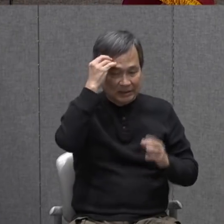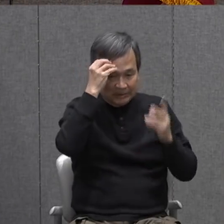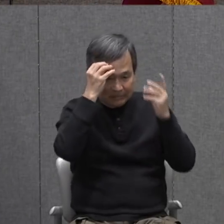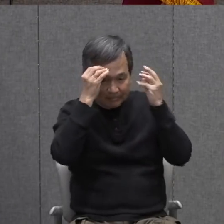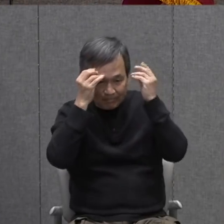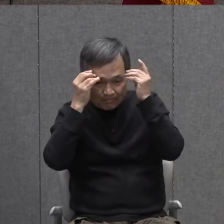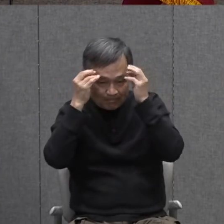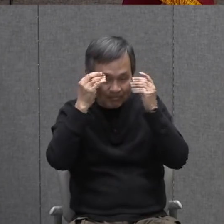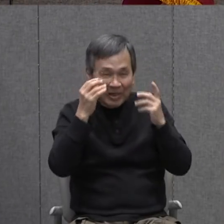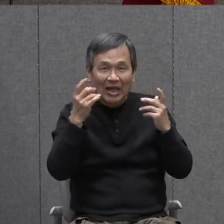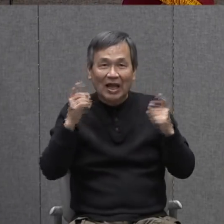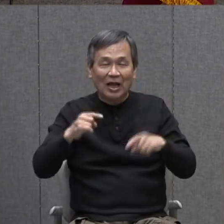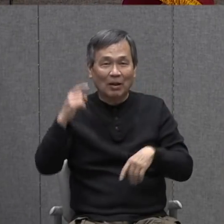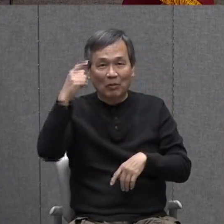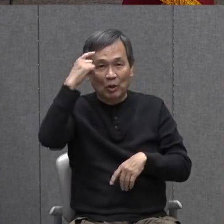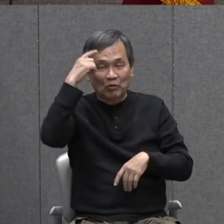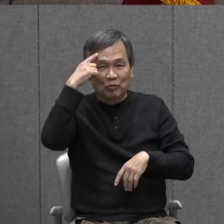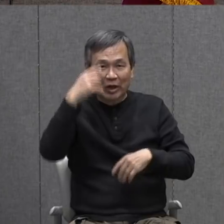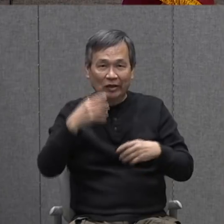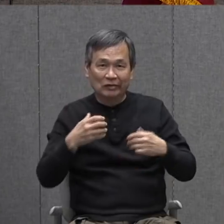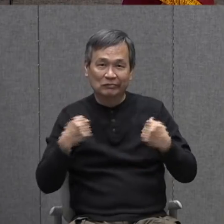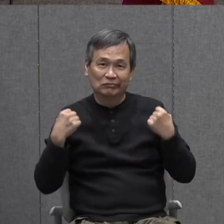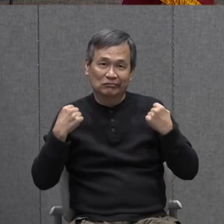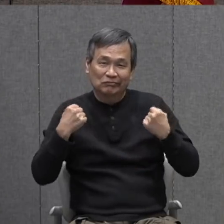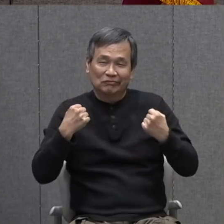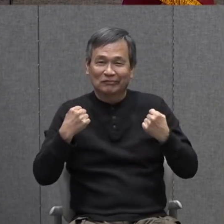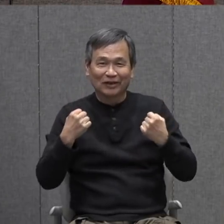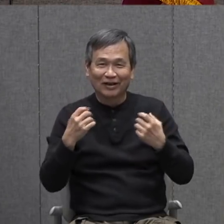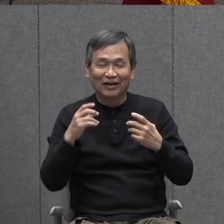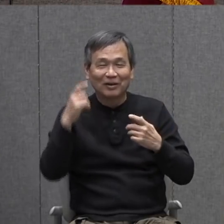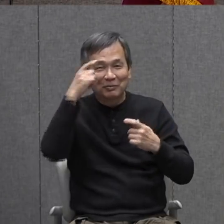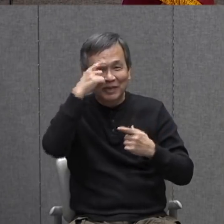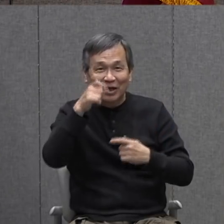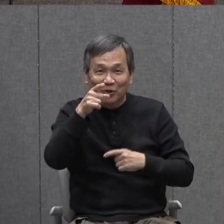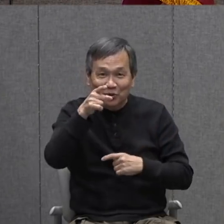the stronger your brain's gonna get because when we use our creative selves